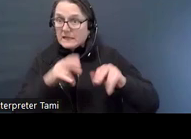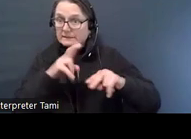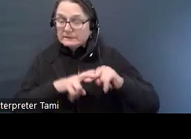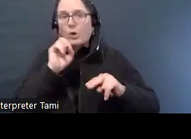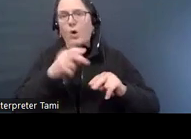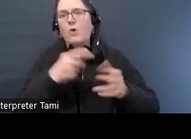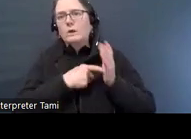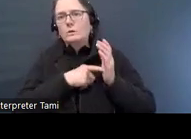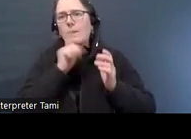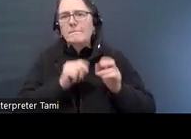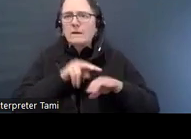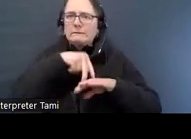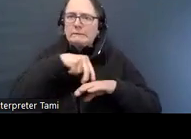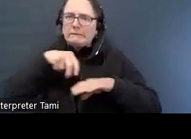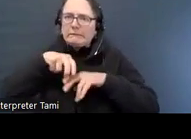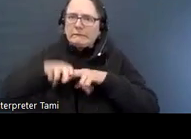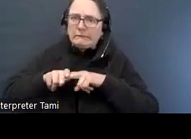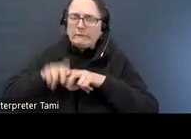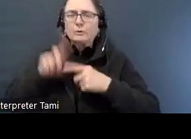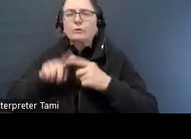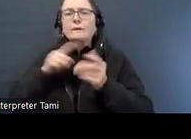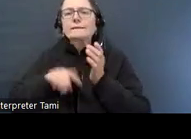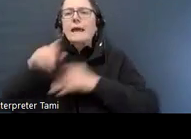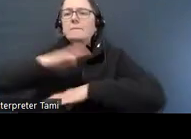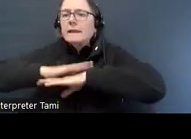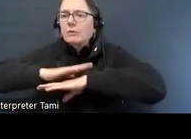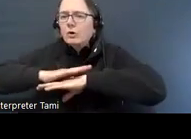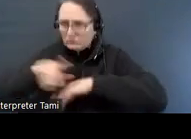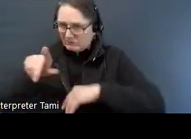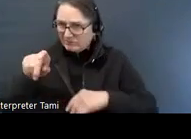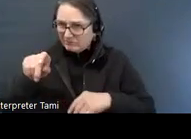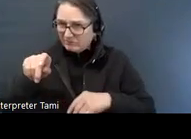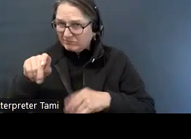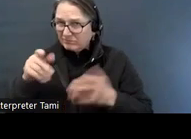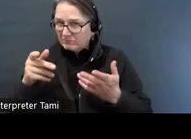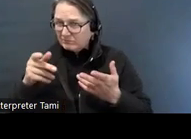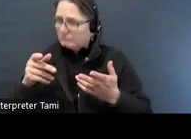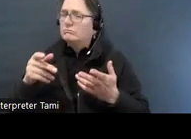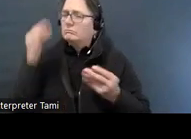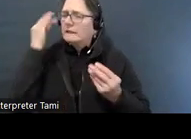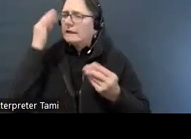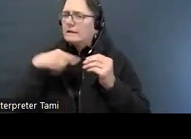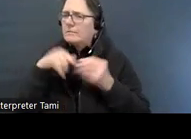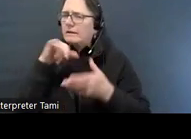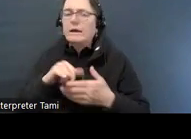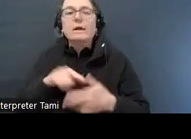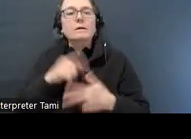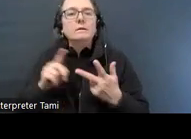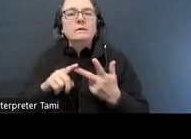How will you schedule and bill for extra time that may be required to accommodate a disabled patient?